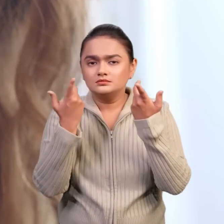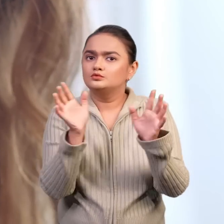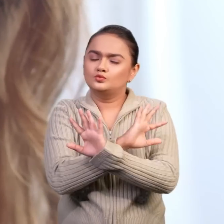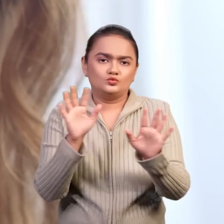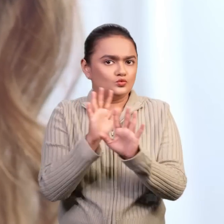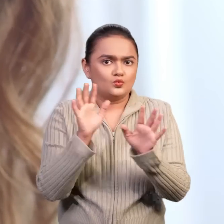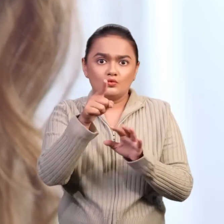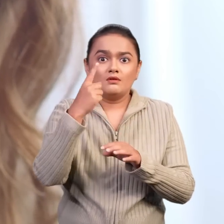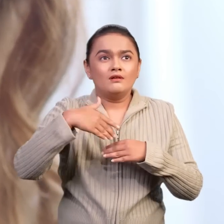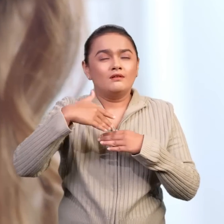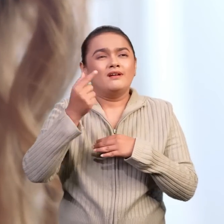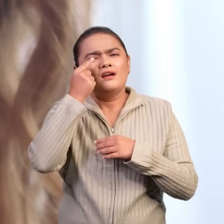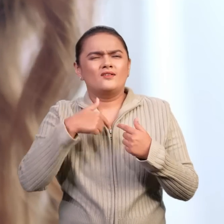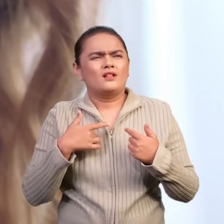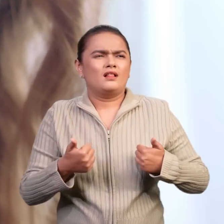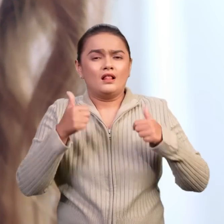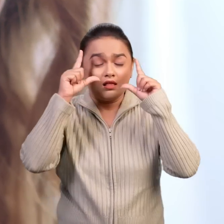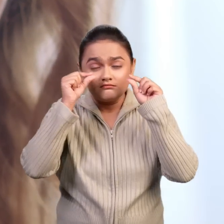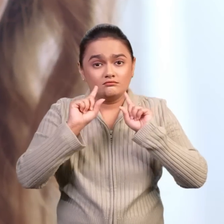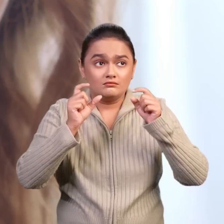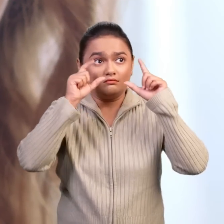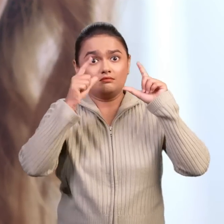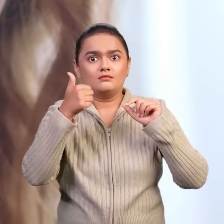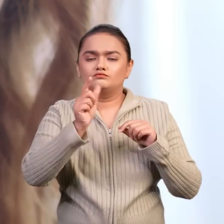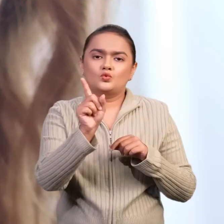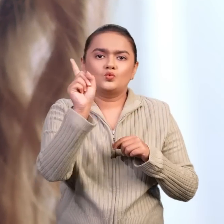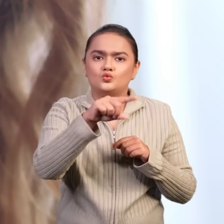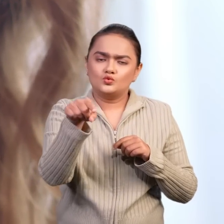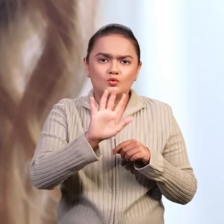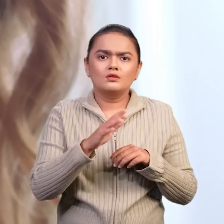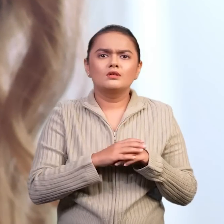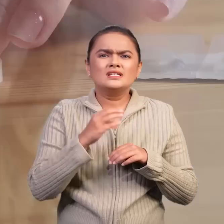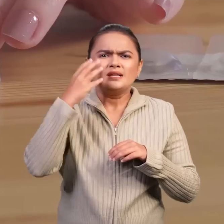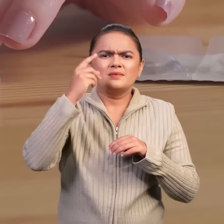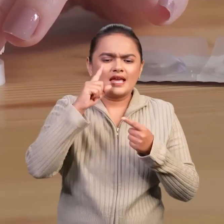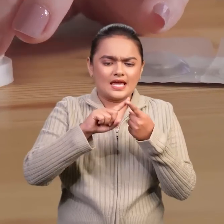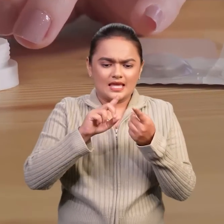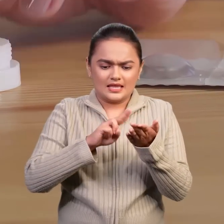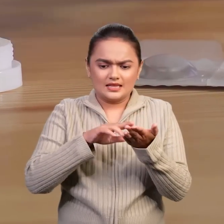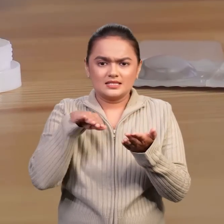for example, with your contact lenses on. And once in a while we have what are known as enzyme cleaners,